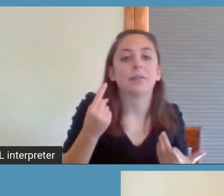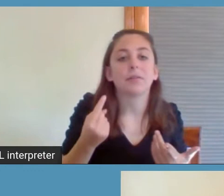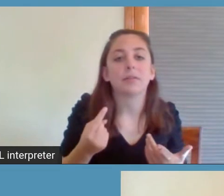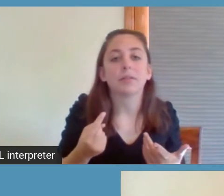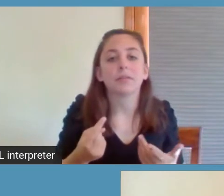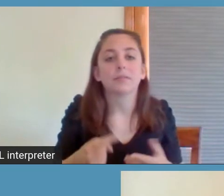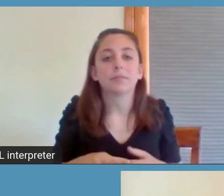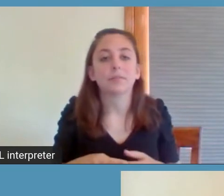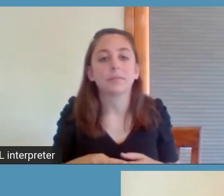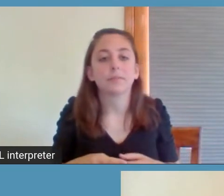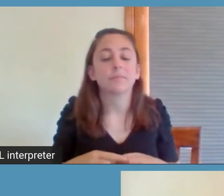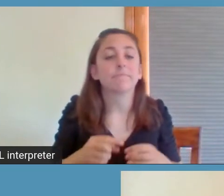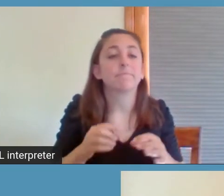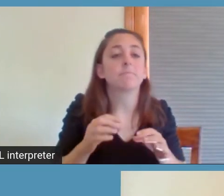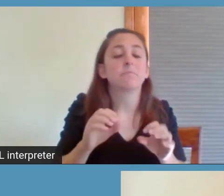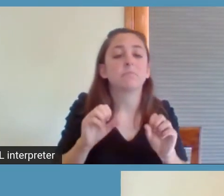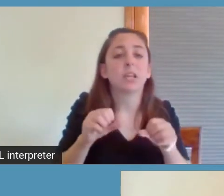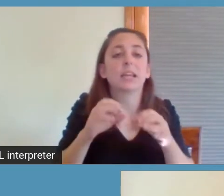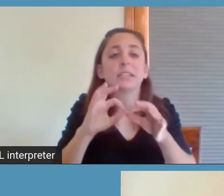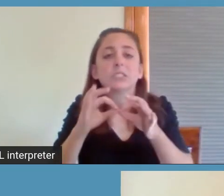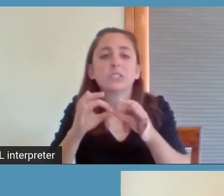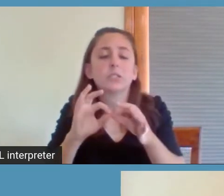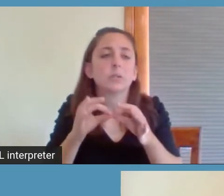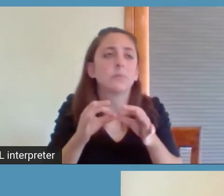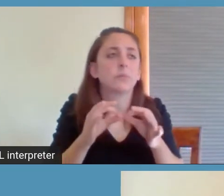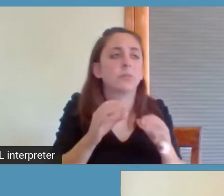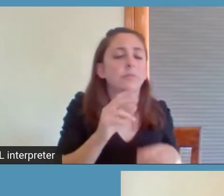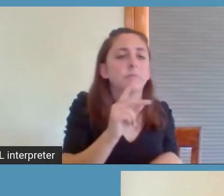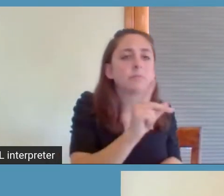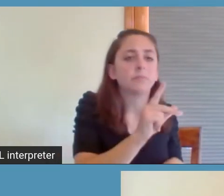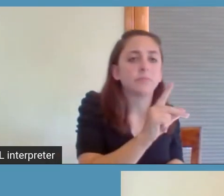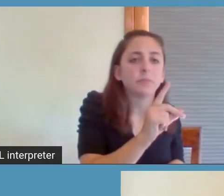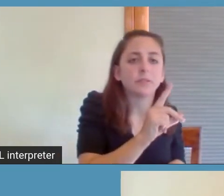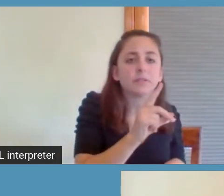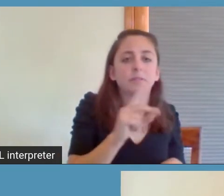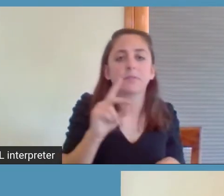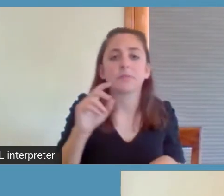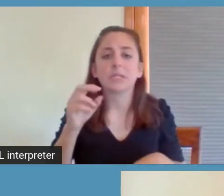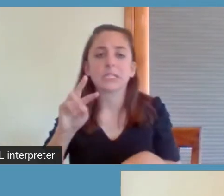type of things and second life for people um with their readers and things like that so